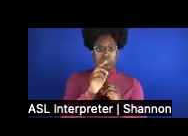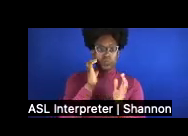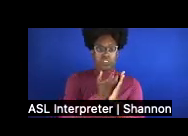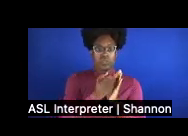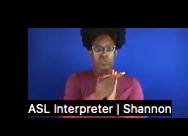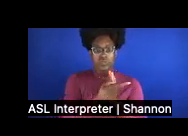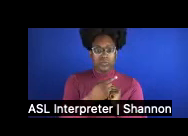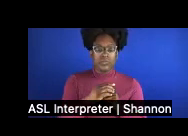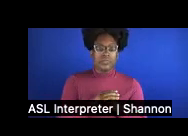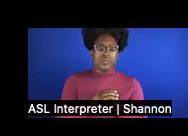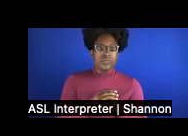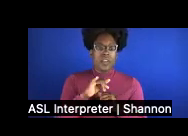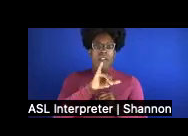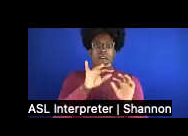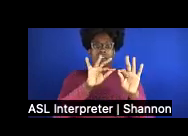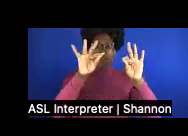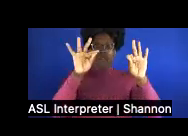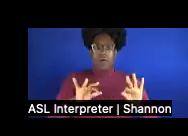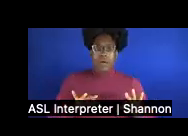This form is embedded within each module.